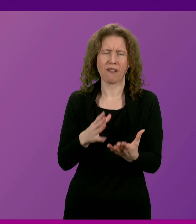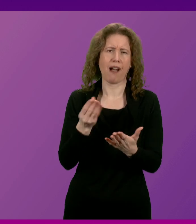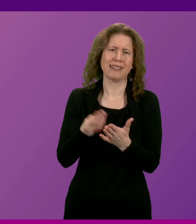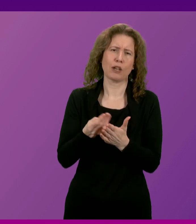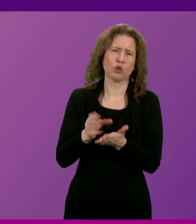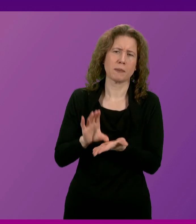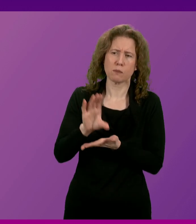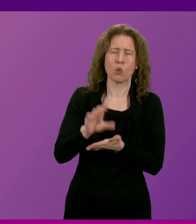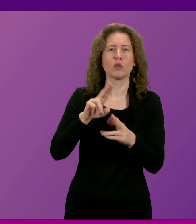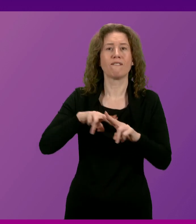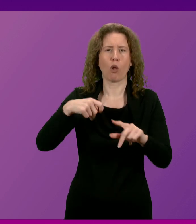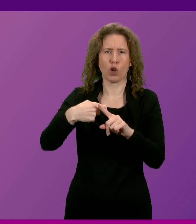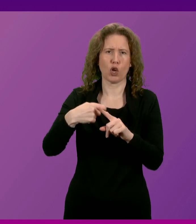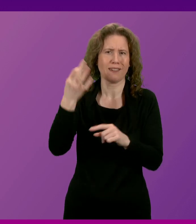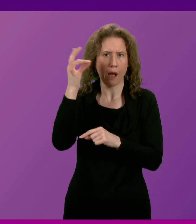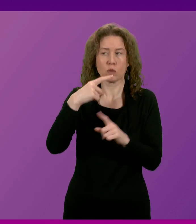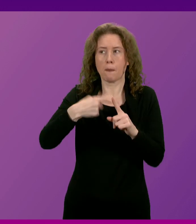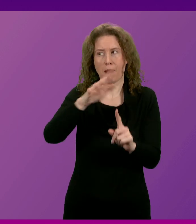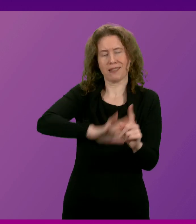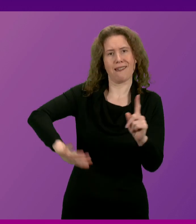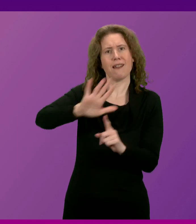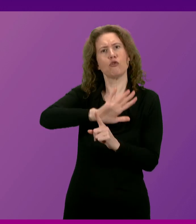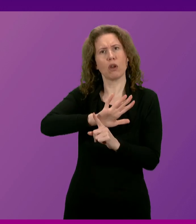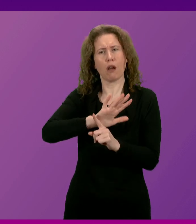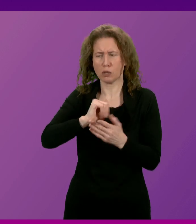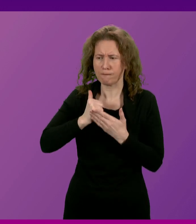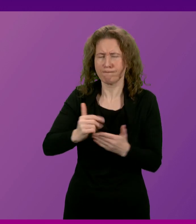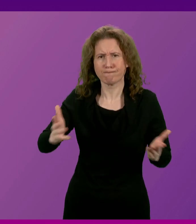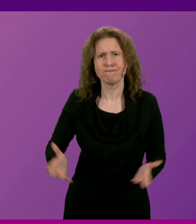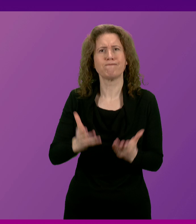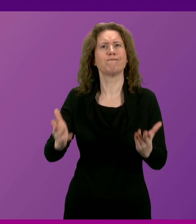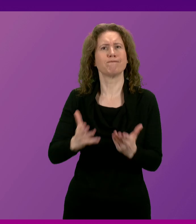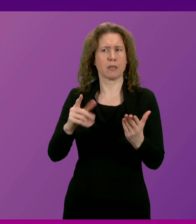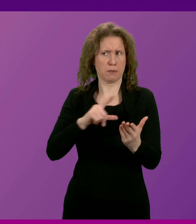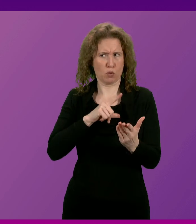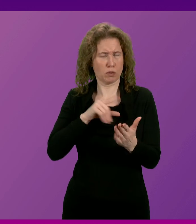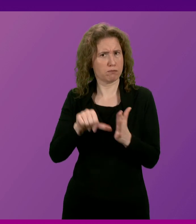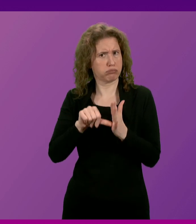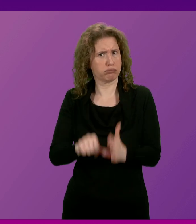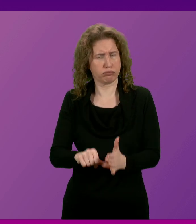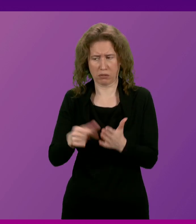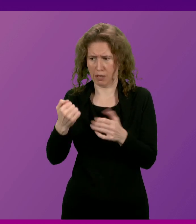Falkirk Council and the wider district so that those challenges can be met.